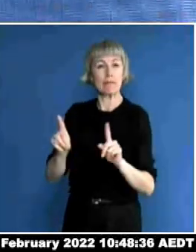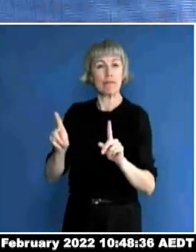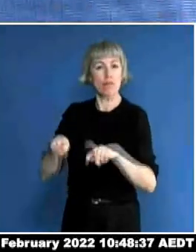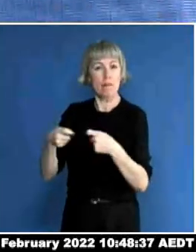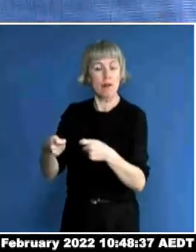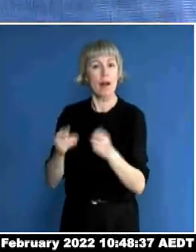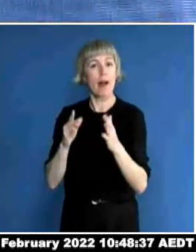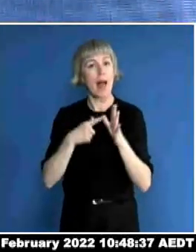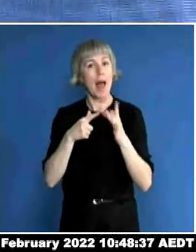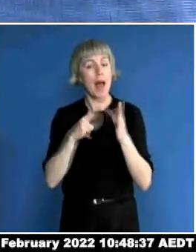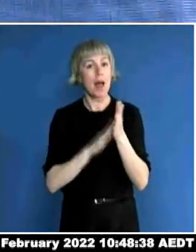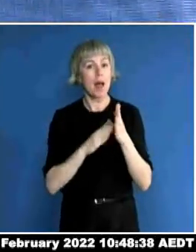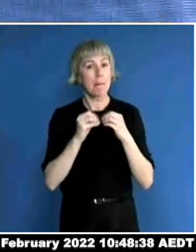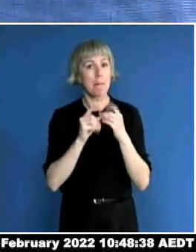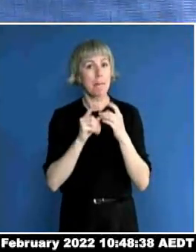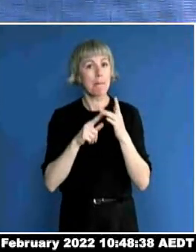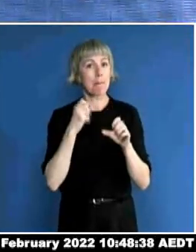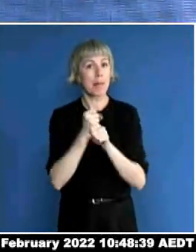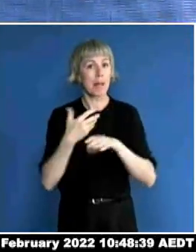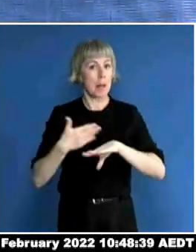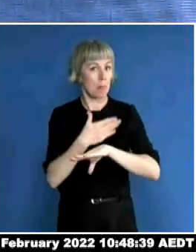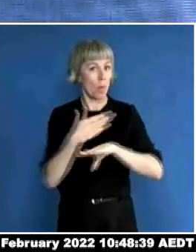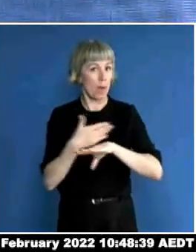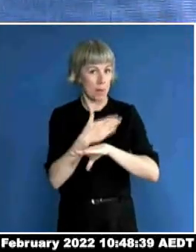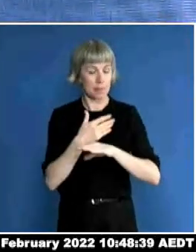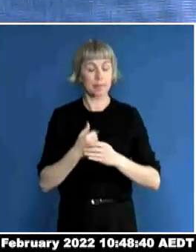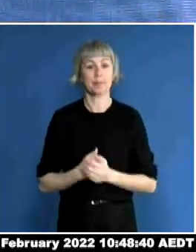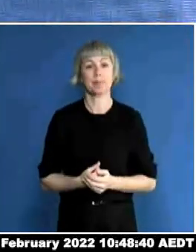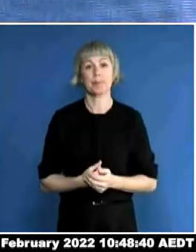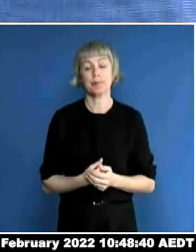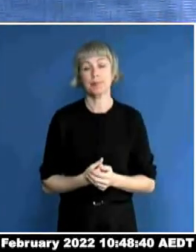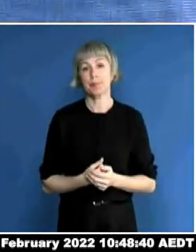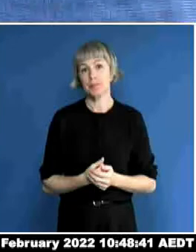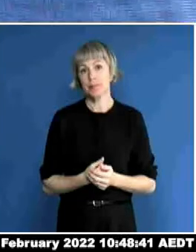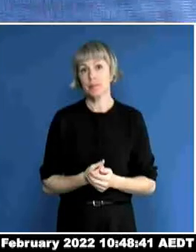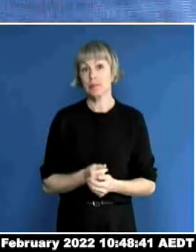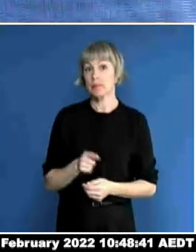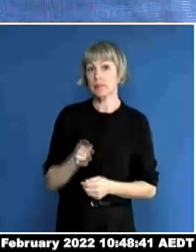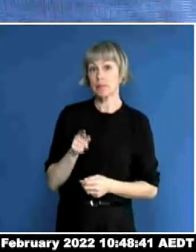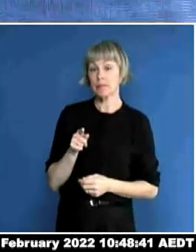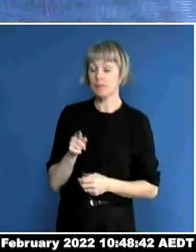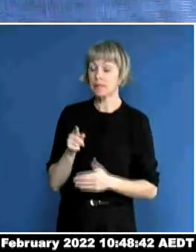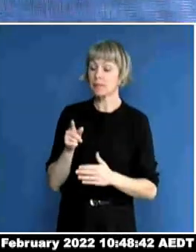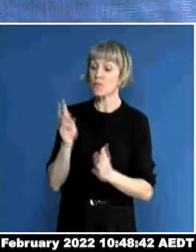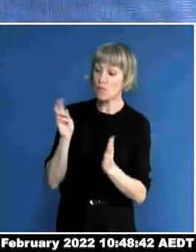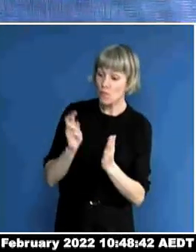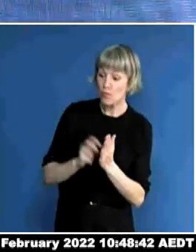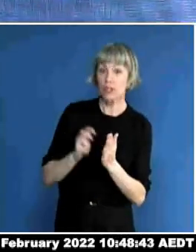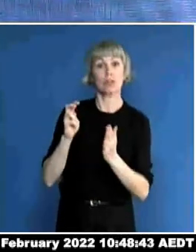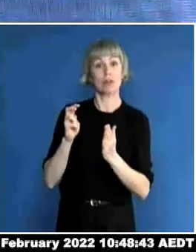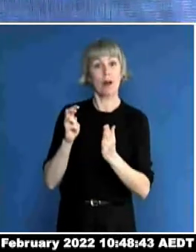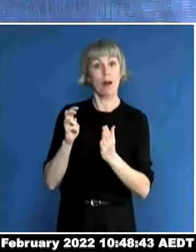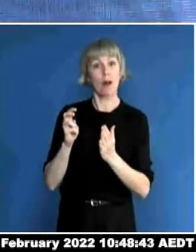After changing to AimBig, Mzia found the opportunity to apply for a job as a barista